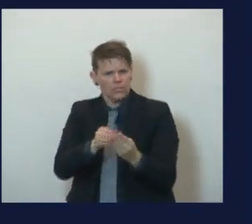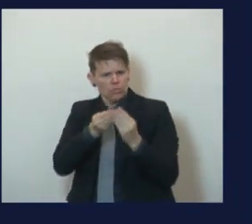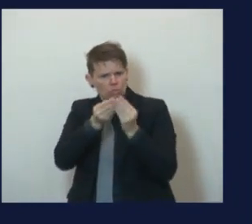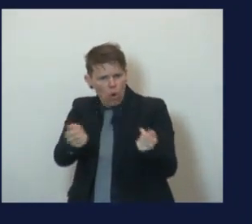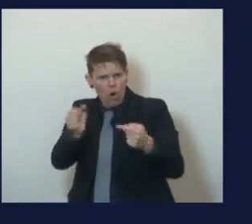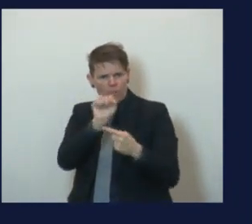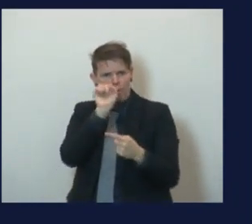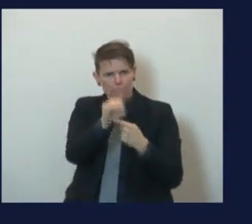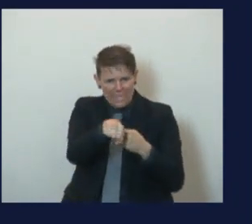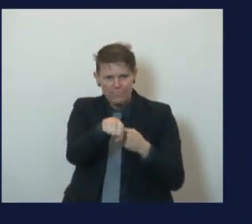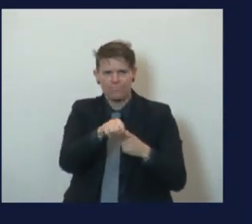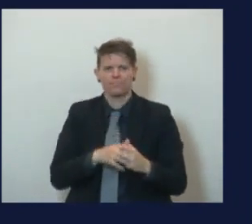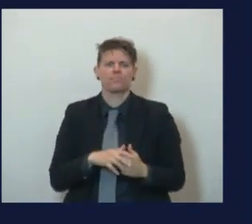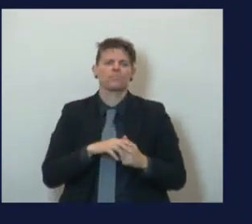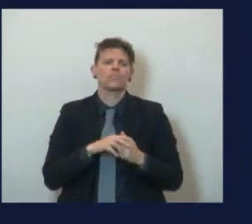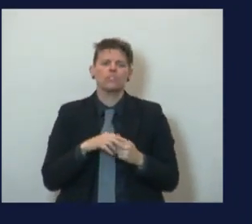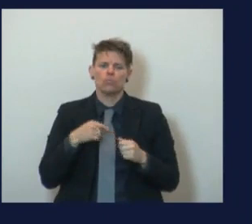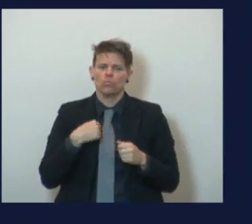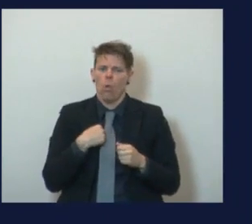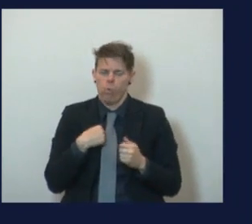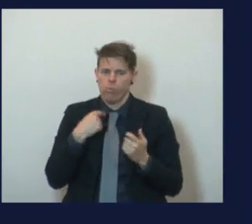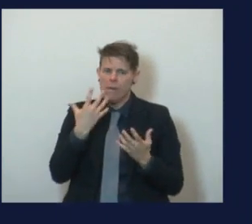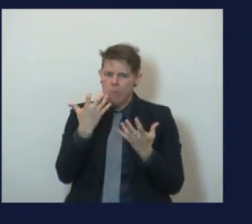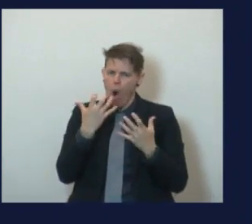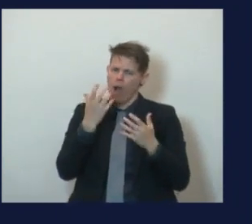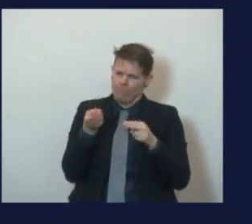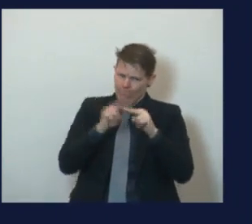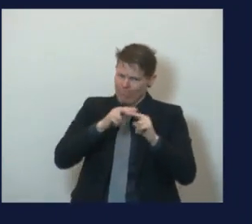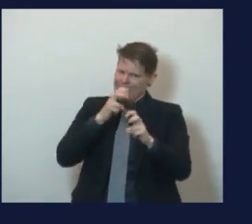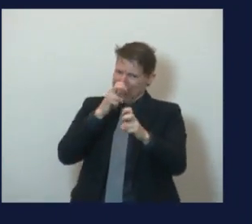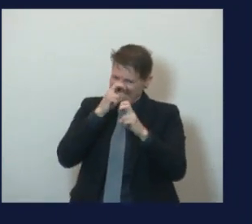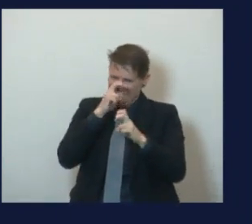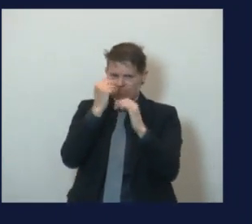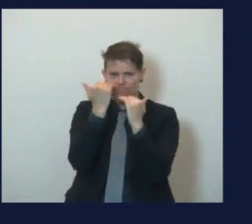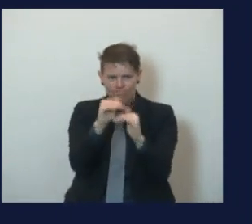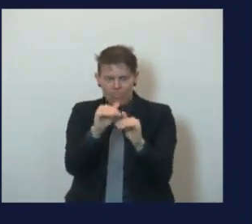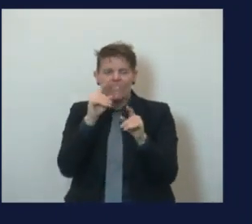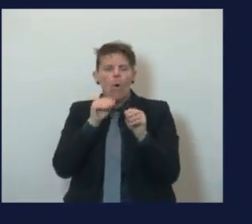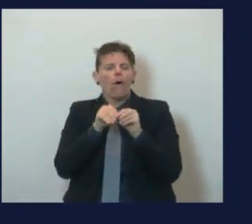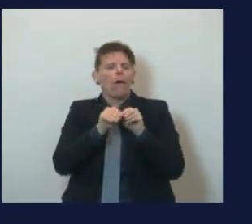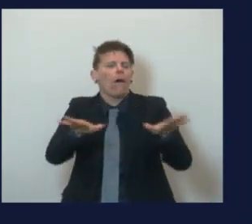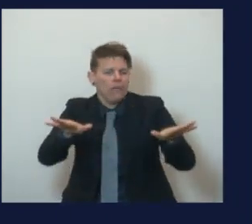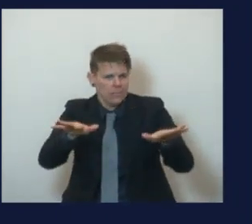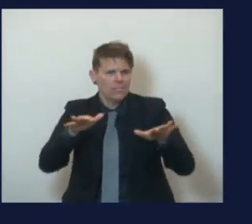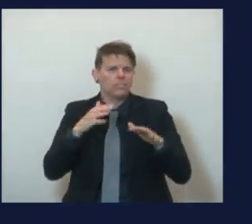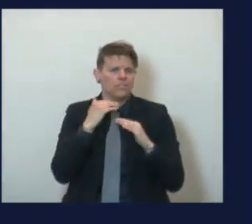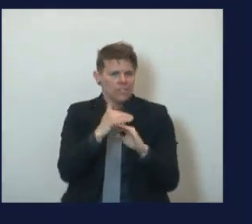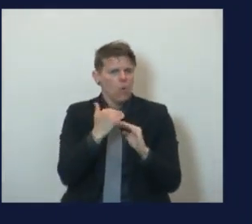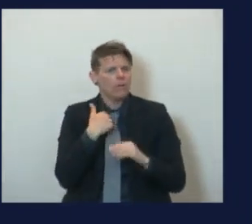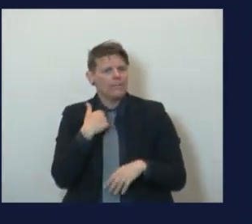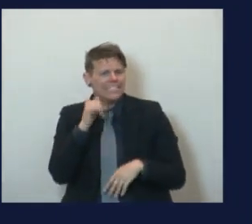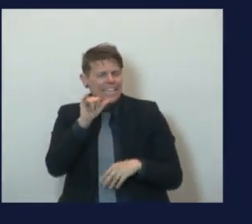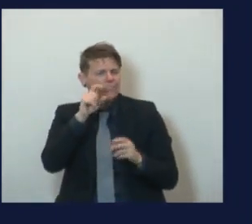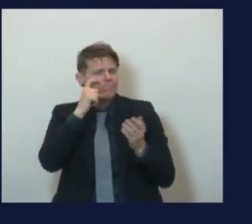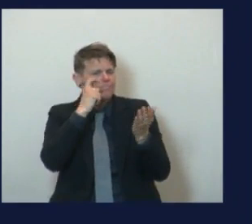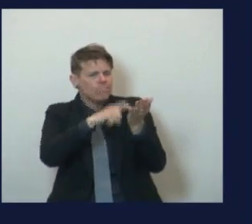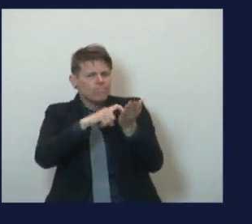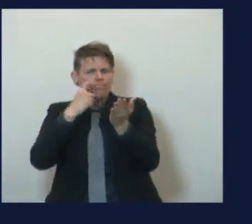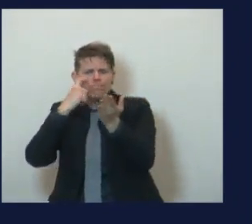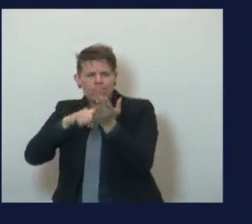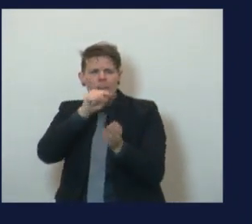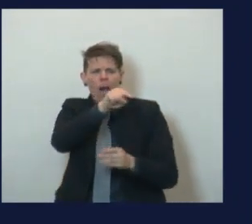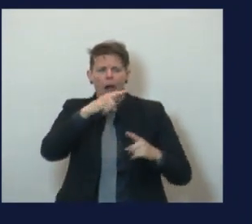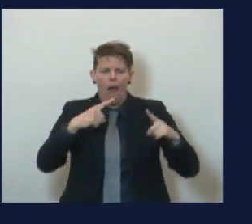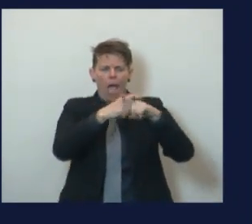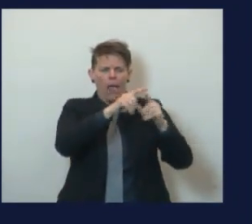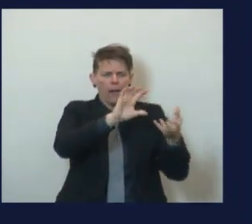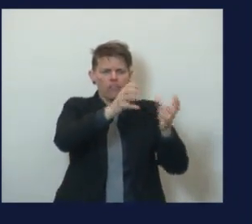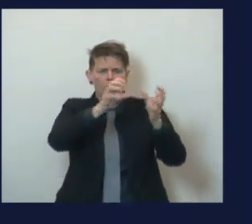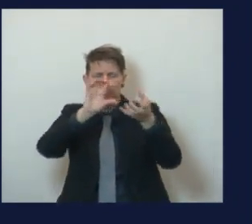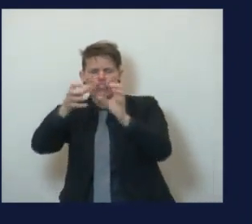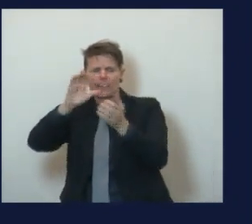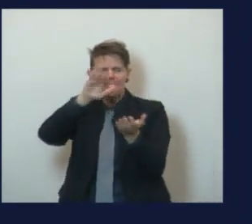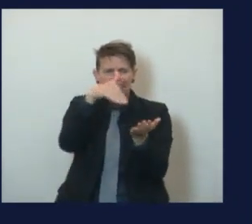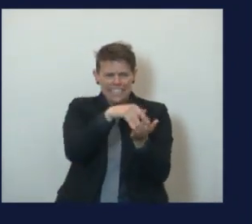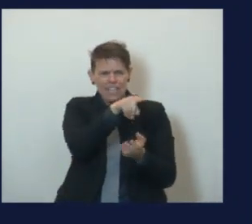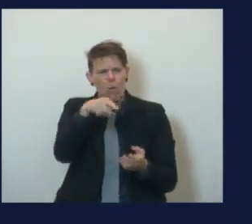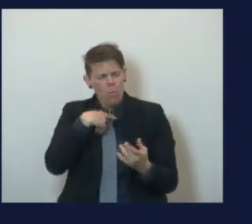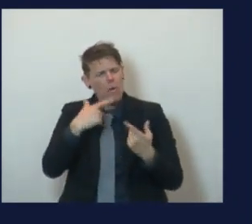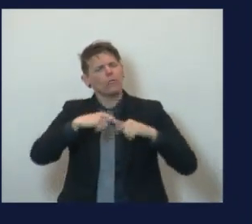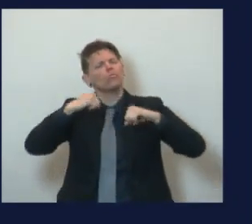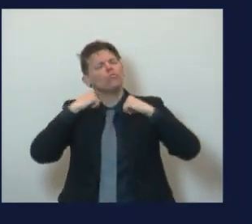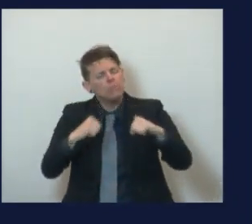SO I’M ANNOUNCING TODAY THAT IF WE’RE GOING TO BE THINKING ABOUT EASING RESTRICTIONS AND WE ARE AND WE’RE GOING TO ANNOUNCE THAT WE ALSO HAVE TO PAY ATTENTION TO OUR CRISIS CENTERS AND THE AREAS